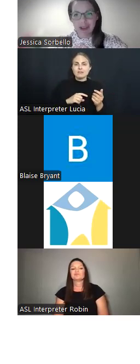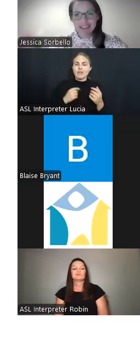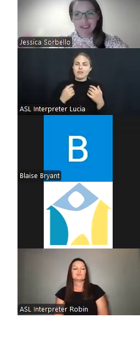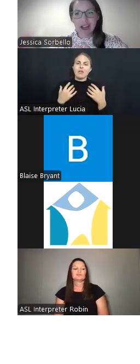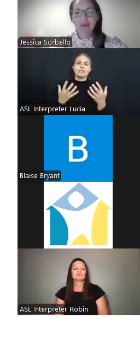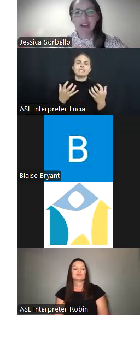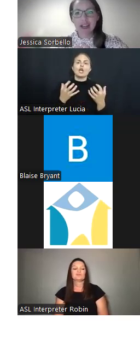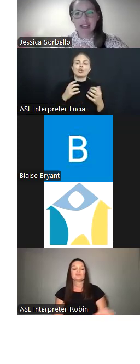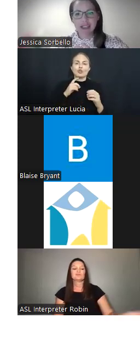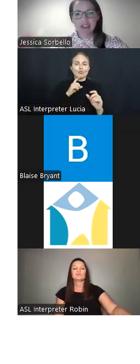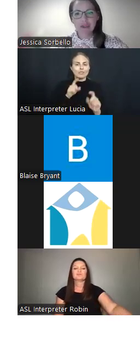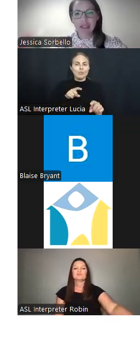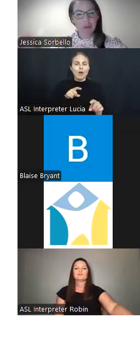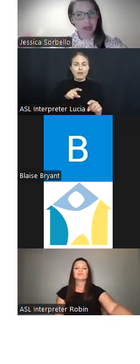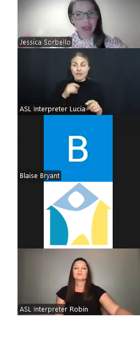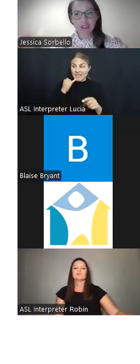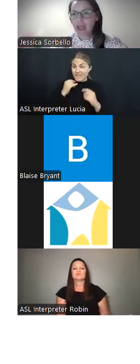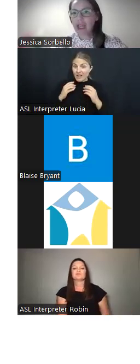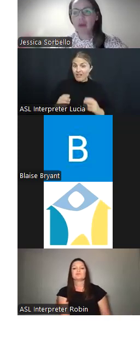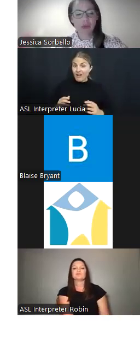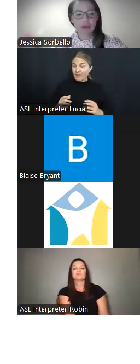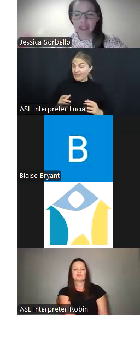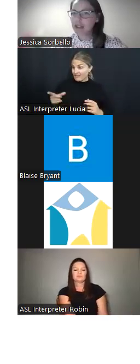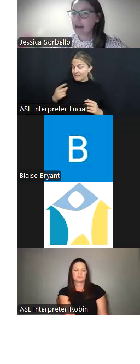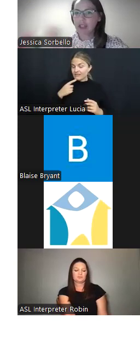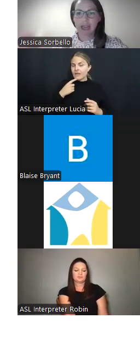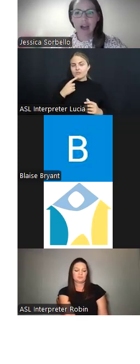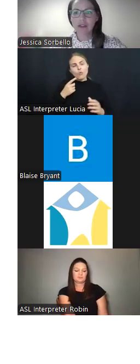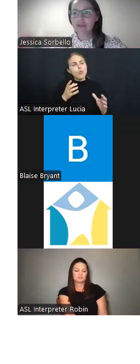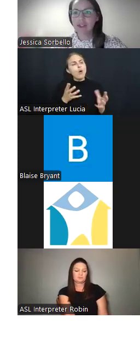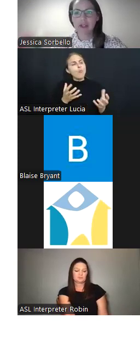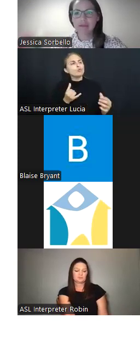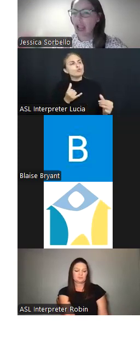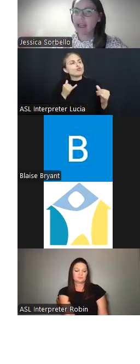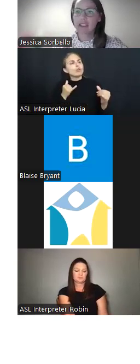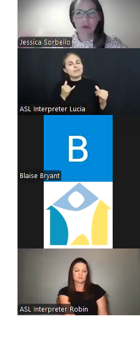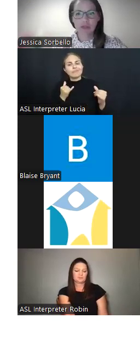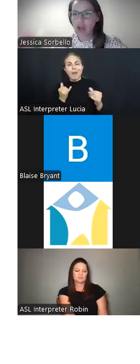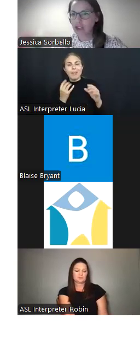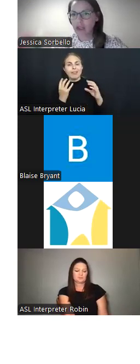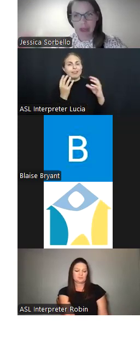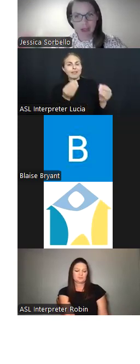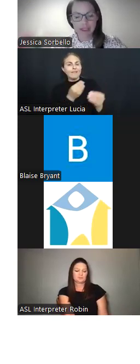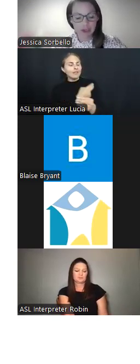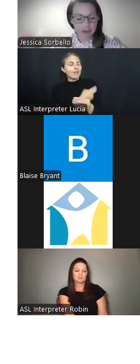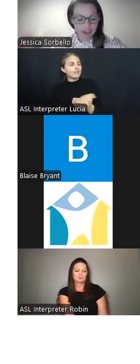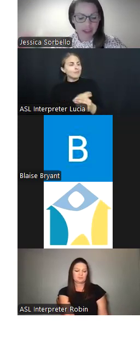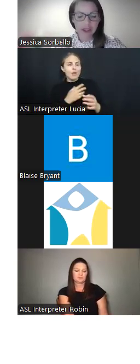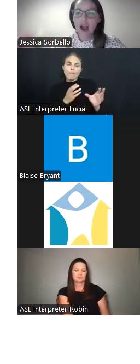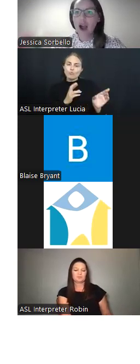getting out of any sort of long term medical situation, we -- many of us want to shift right into that more of like